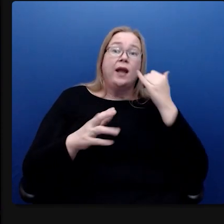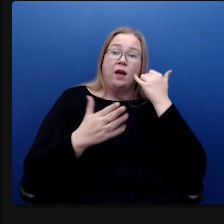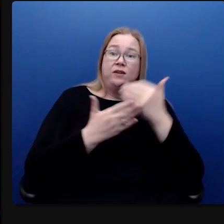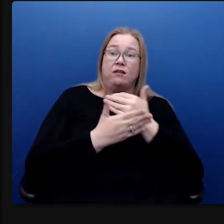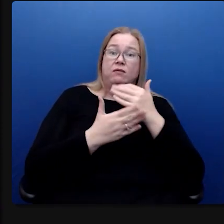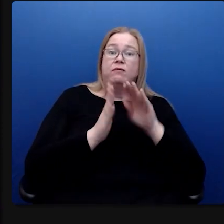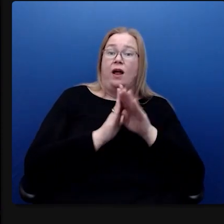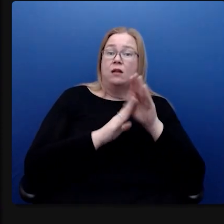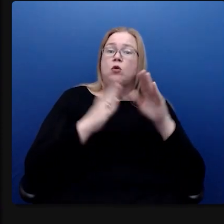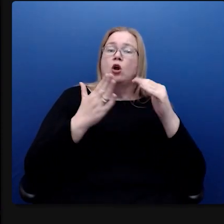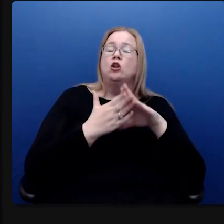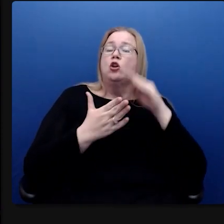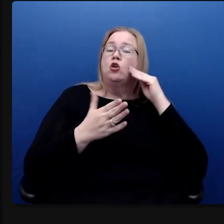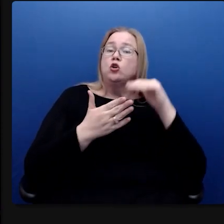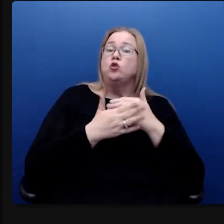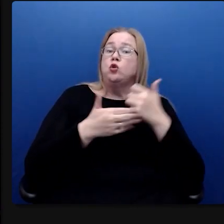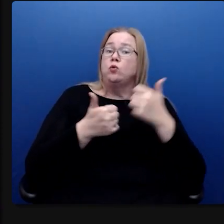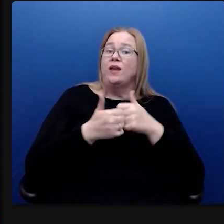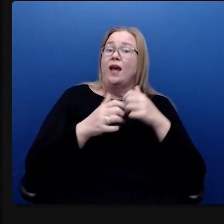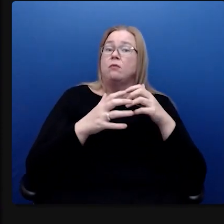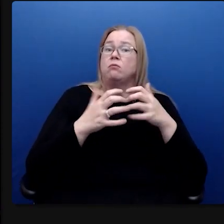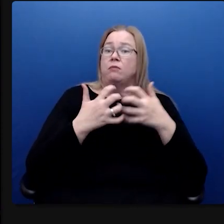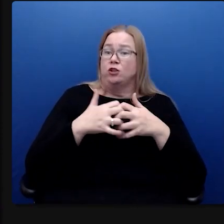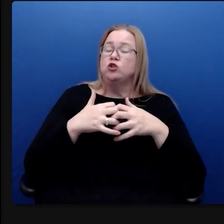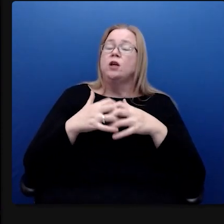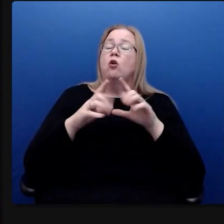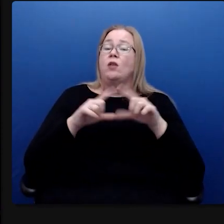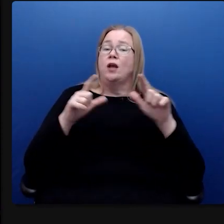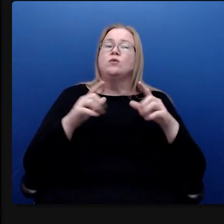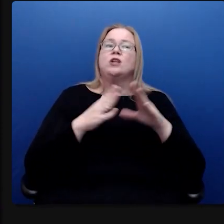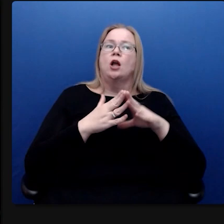Or if you're a developer learning a new game engine or language,